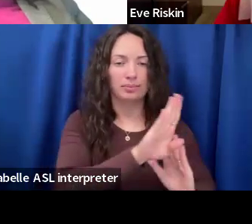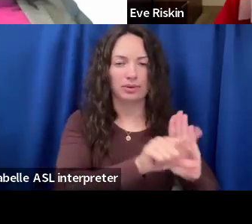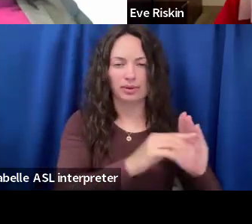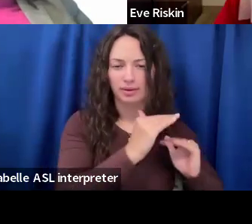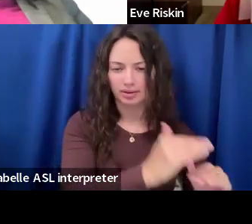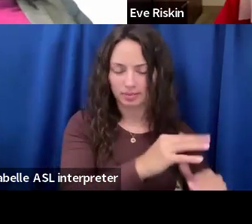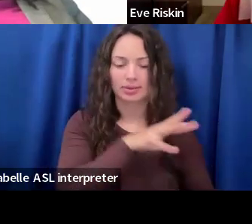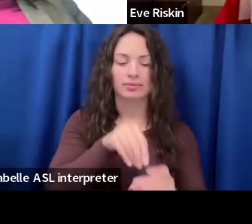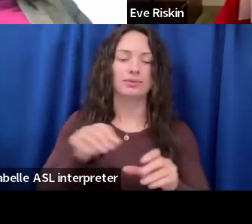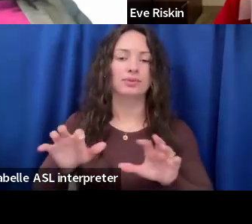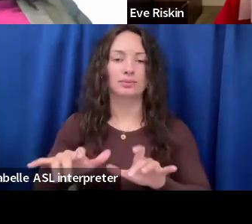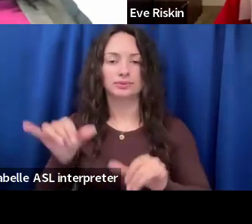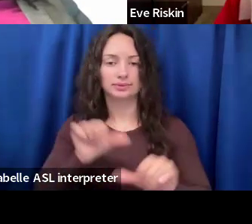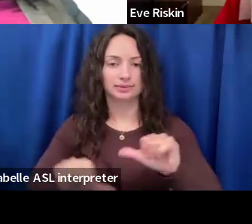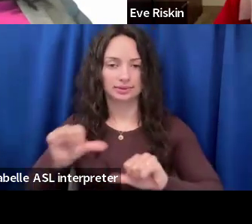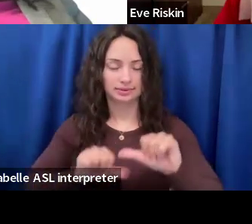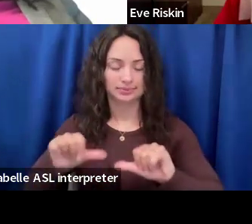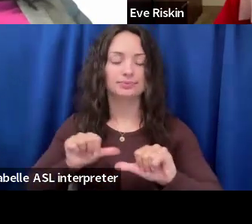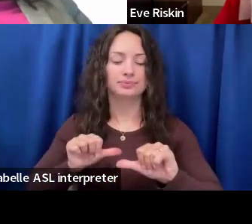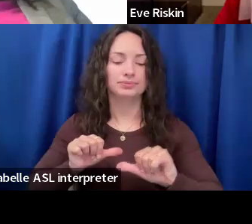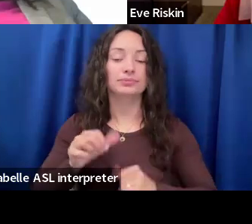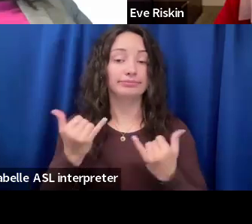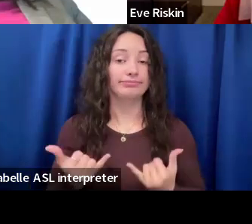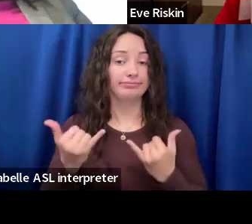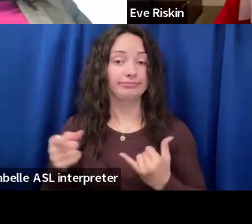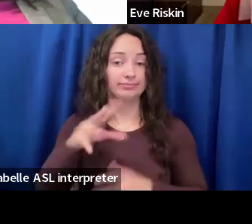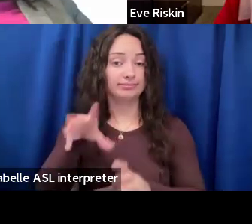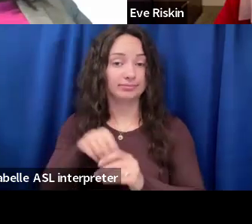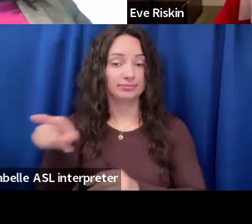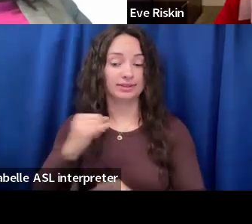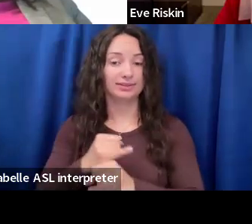She was currently at the [can't understand] institute of technology where she is the